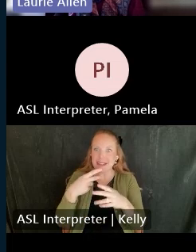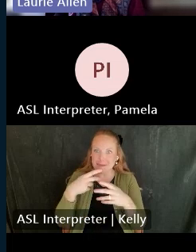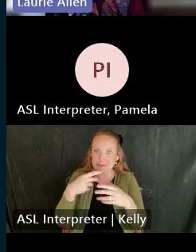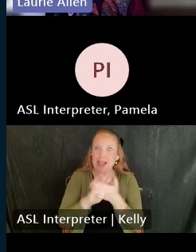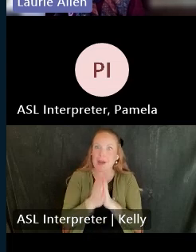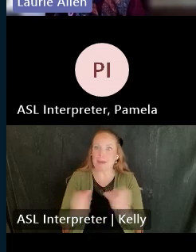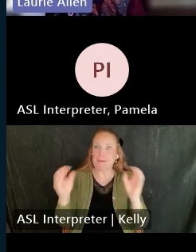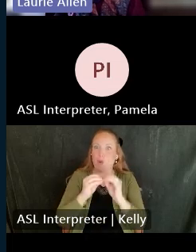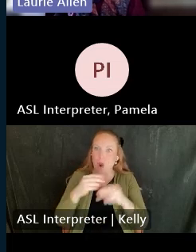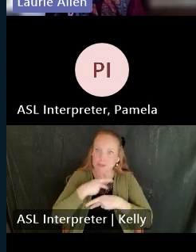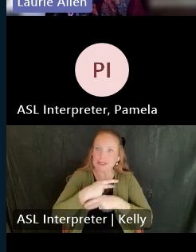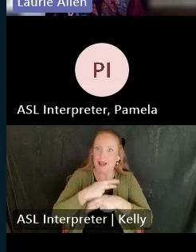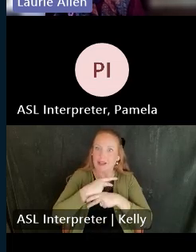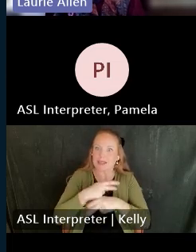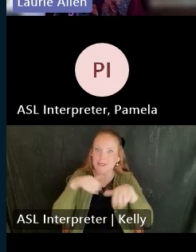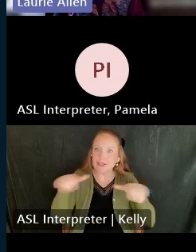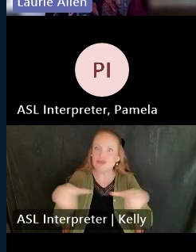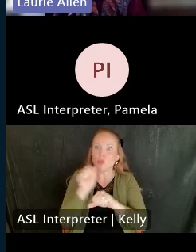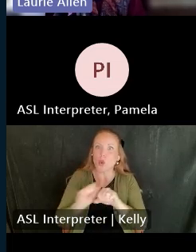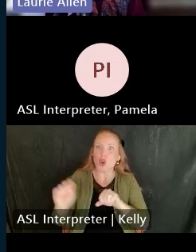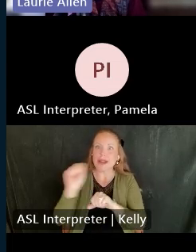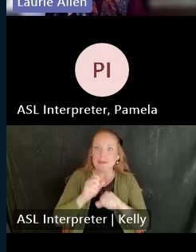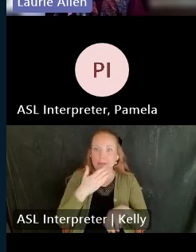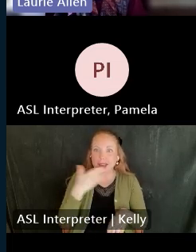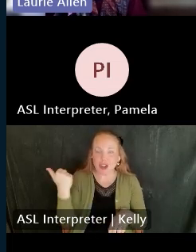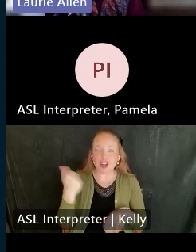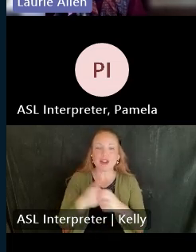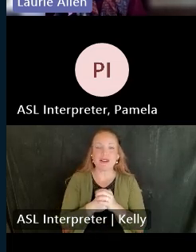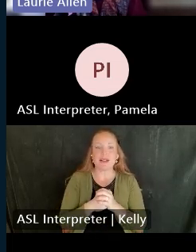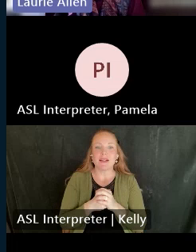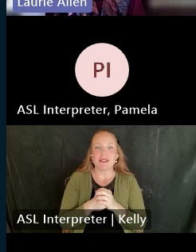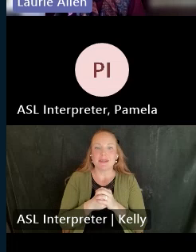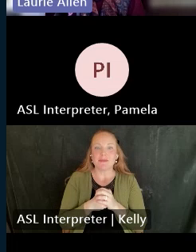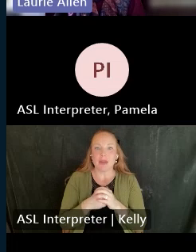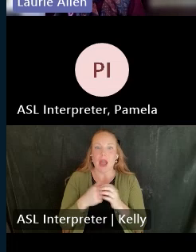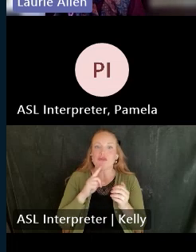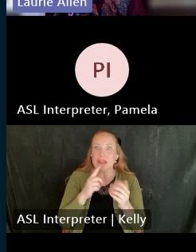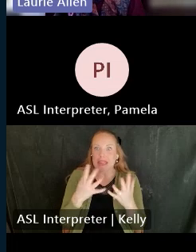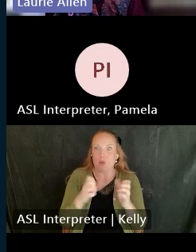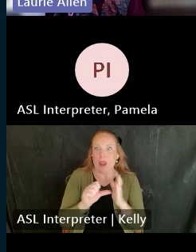but enhanced meaning is where I really, want to emphasize the human impact.